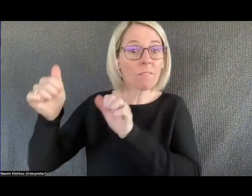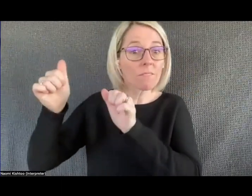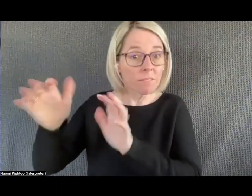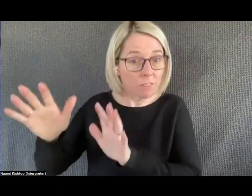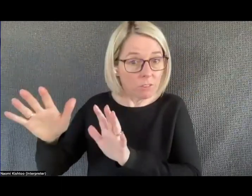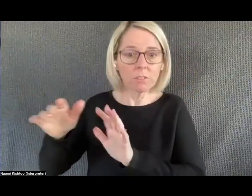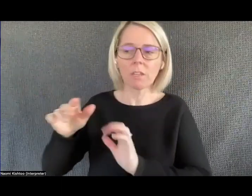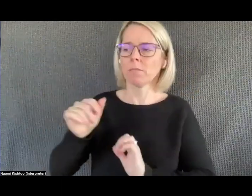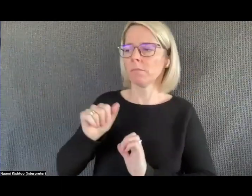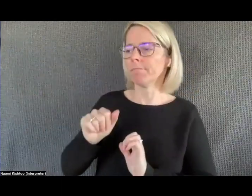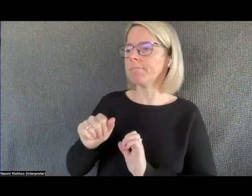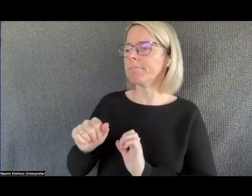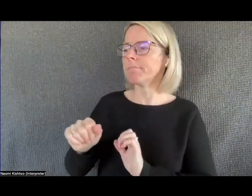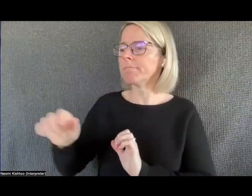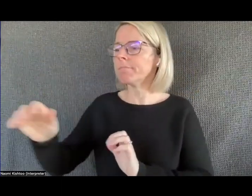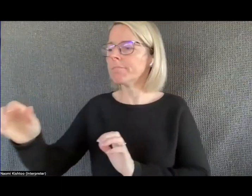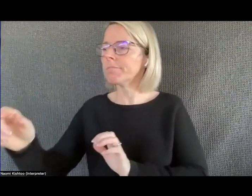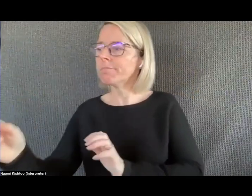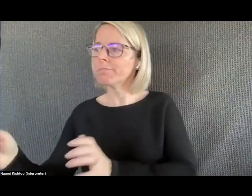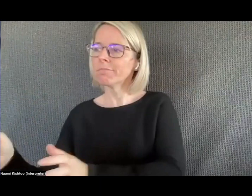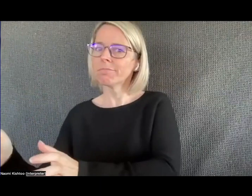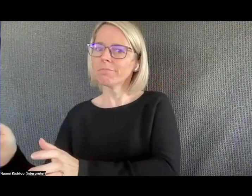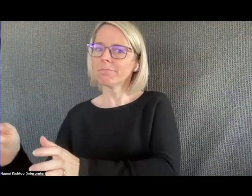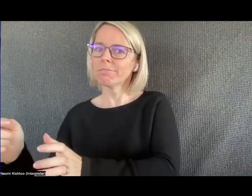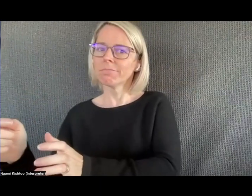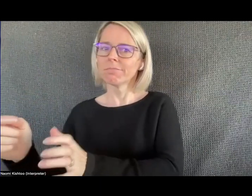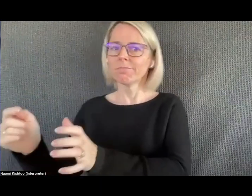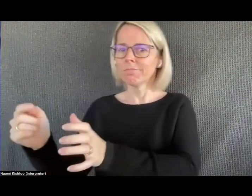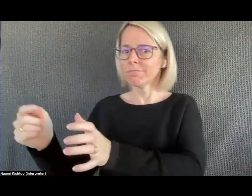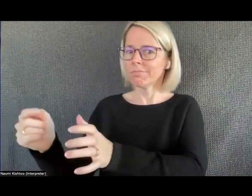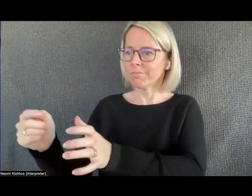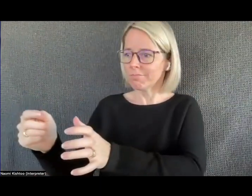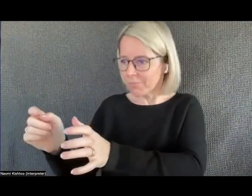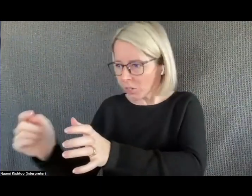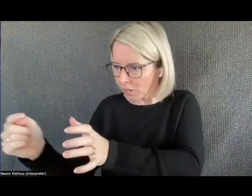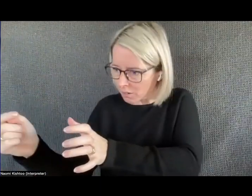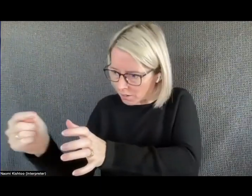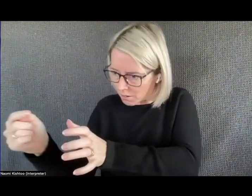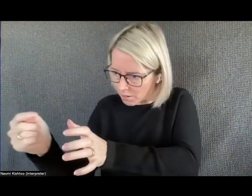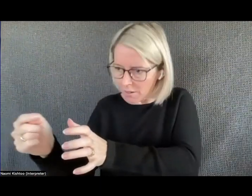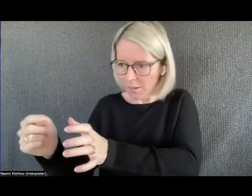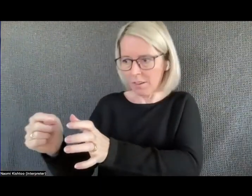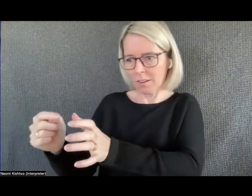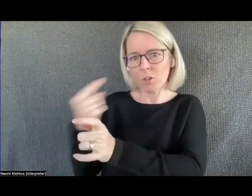having independent thoughts and exploring things in a way that is meaningful to them,